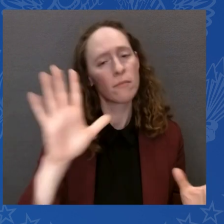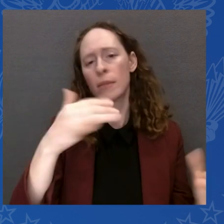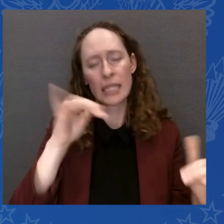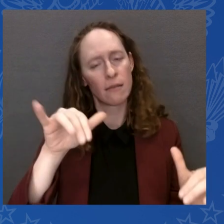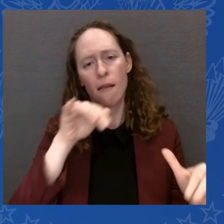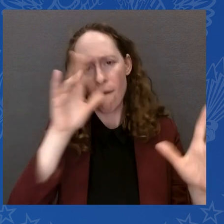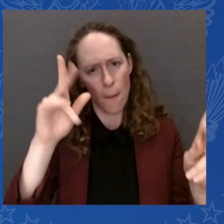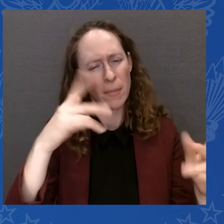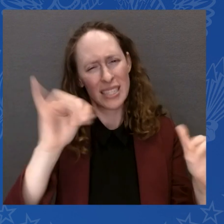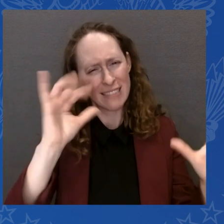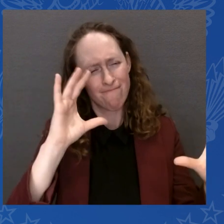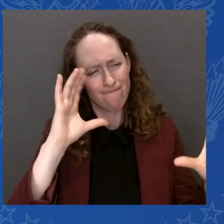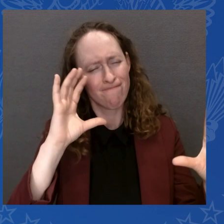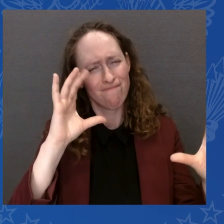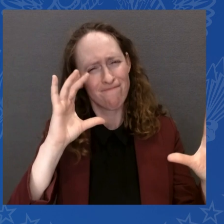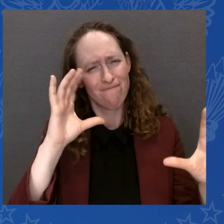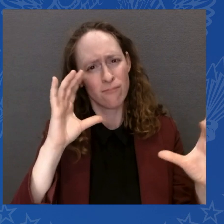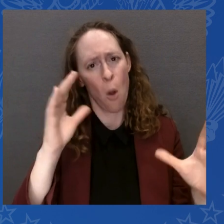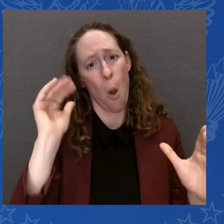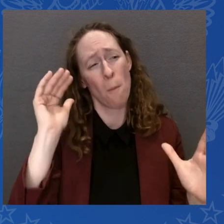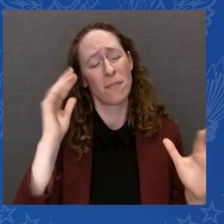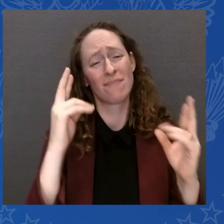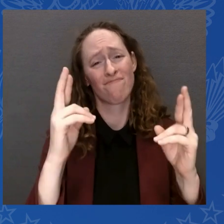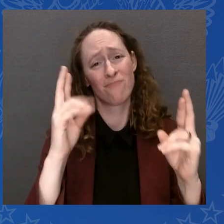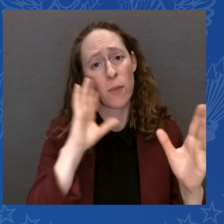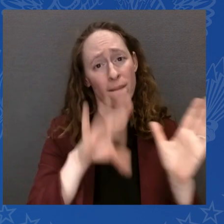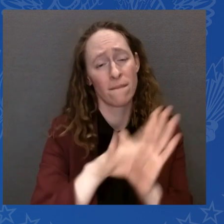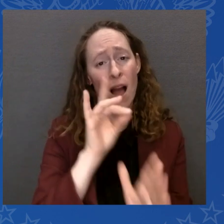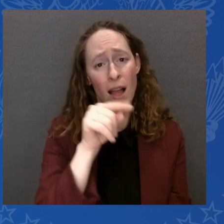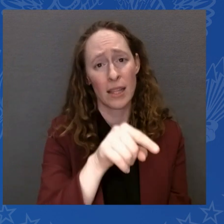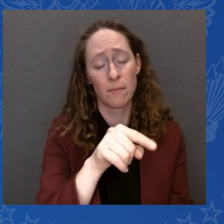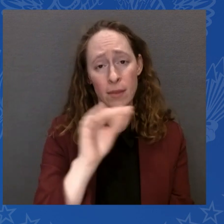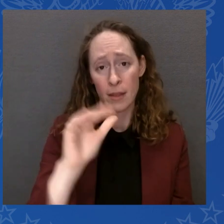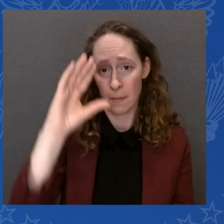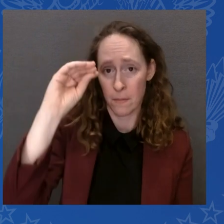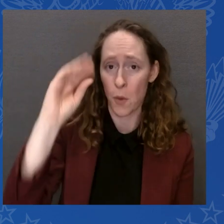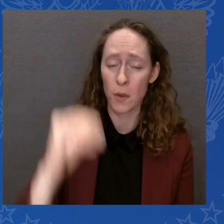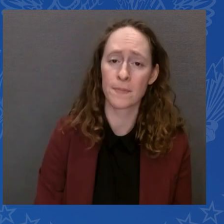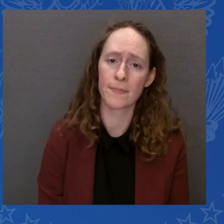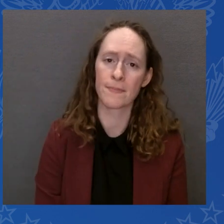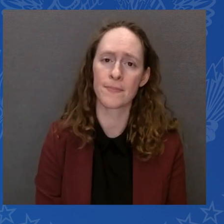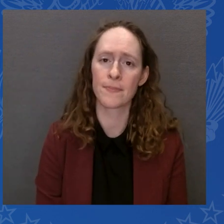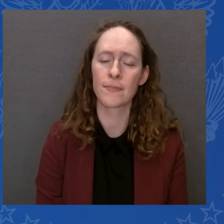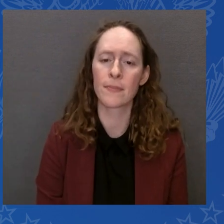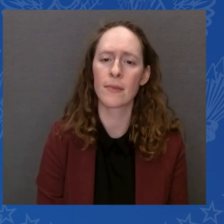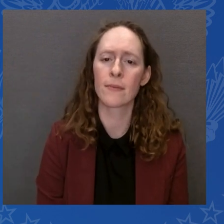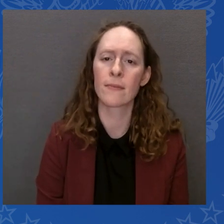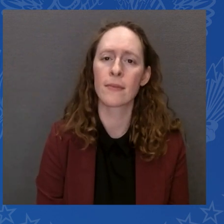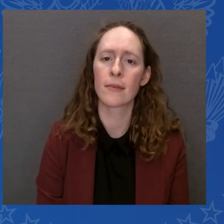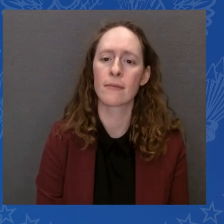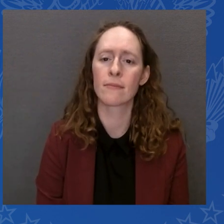this conveyor belt going back 22 days, trillions of gallons of water. The state of California,